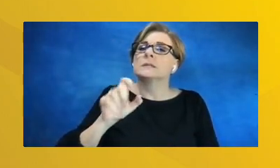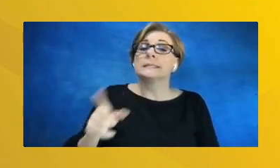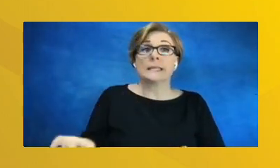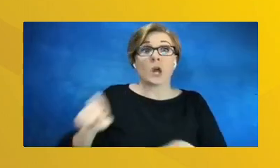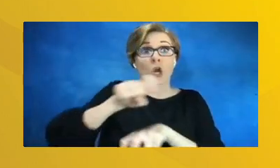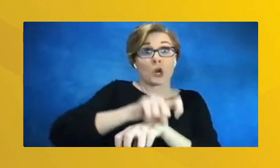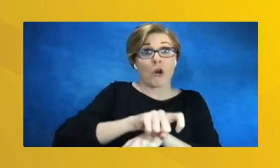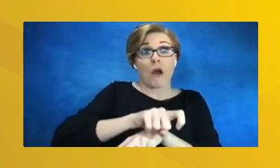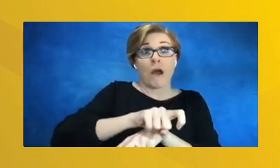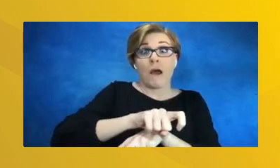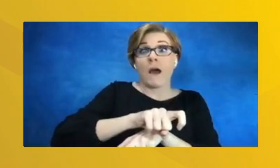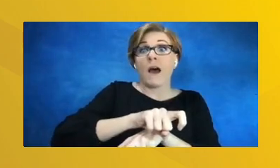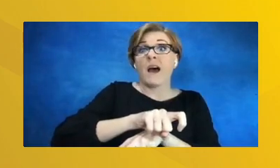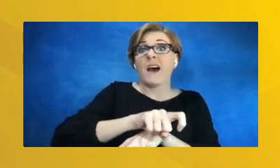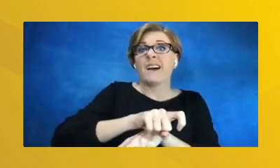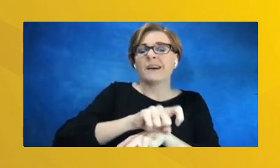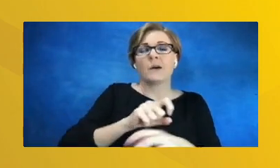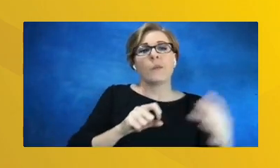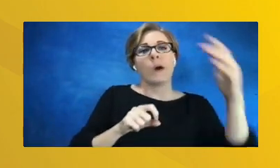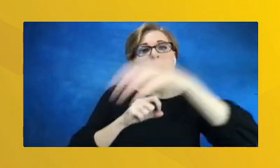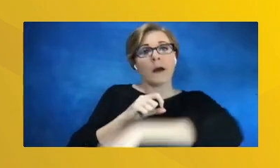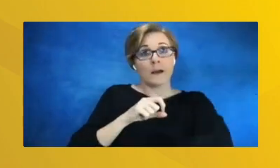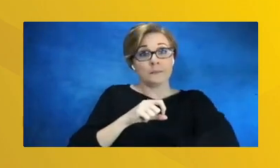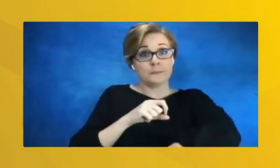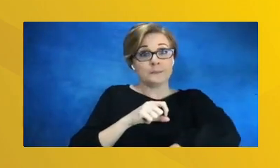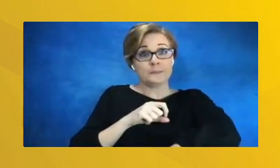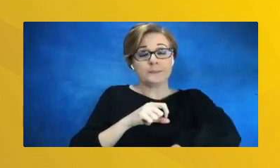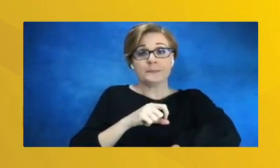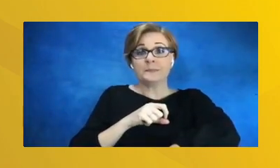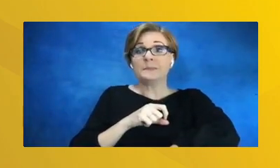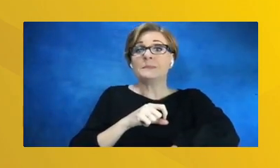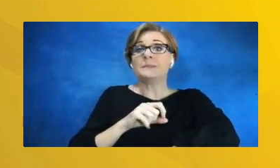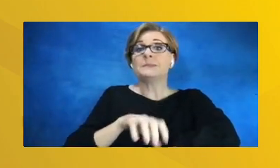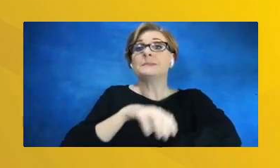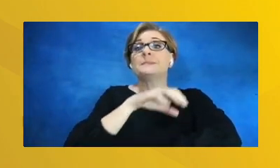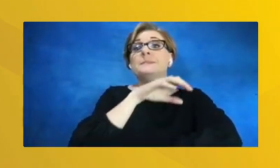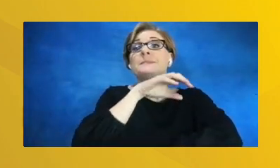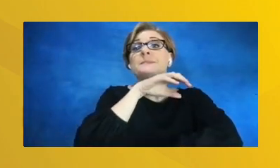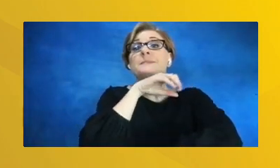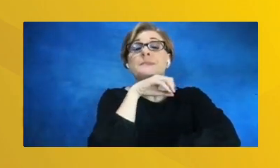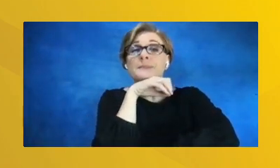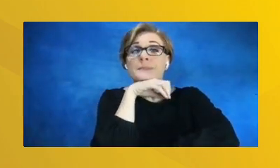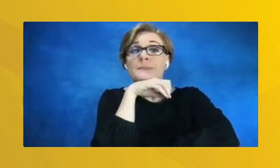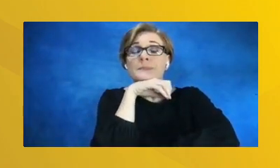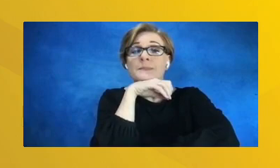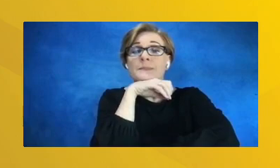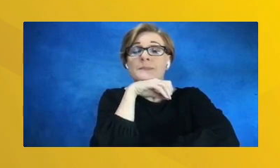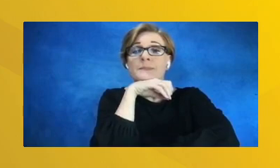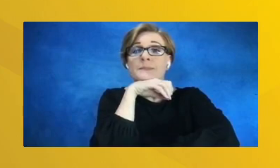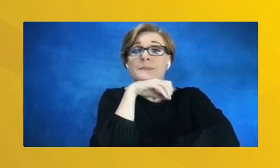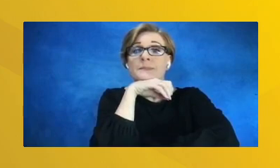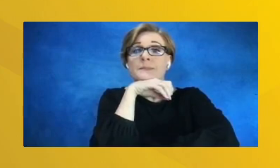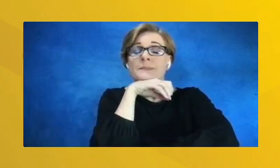She has one arm across her knee. OK. The other arm is up with her hand under her chin.